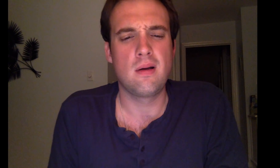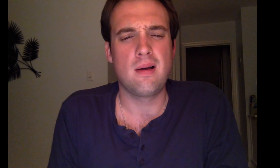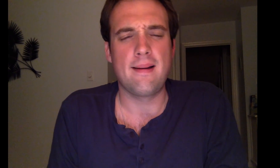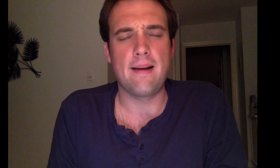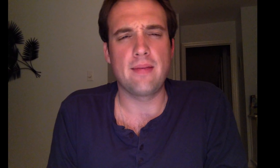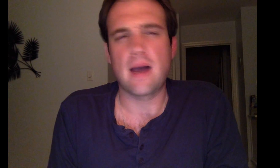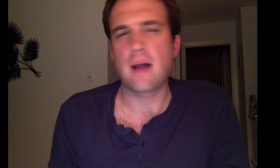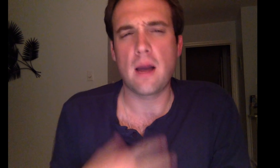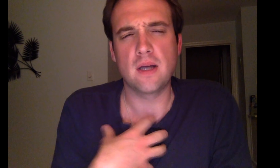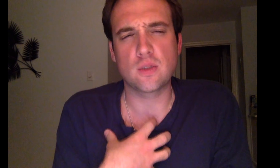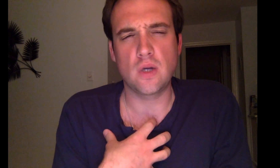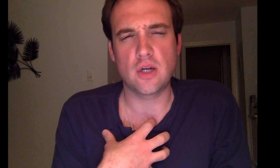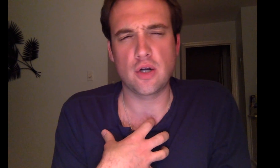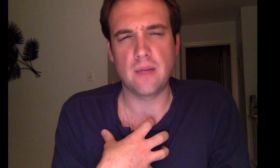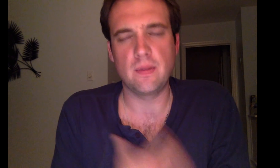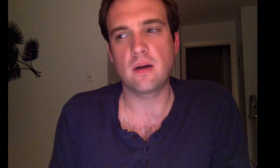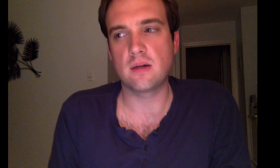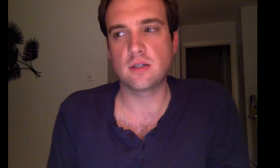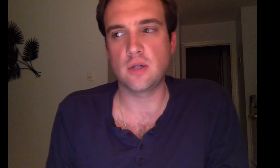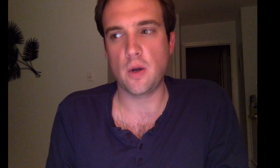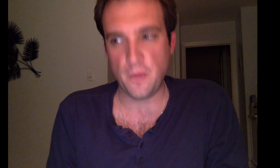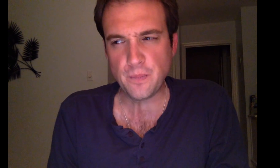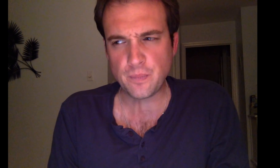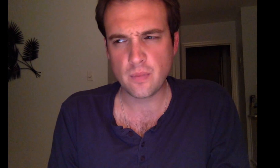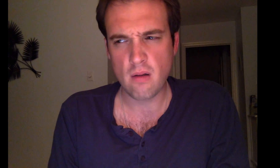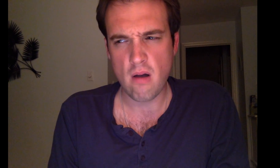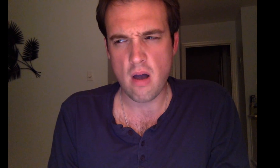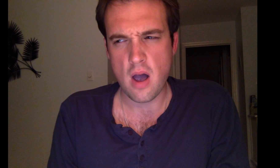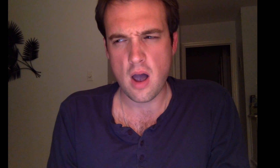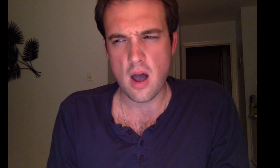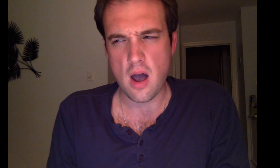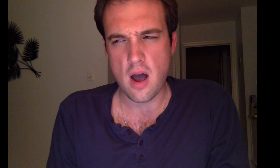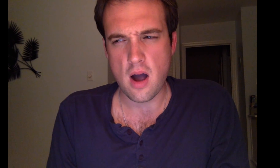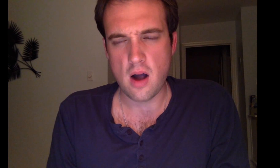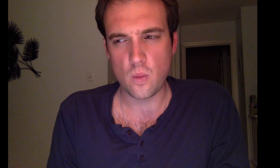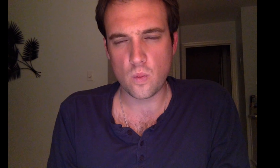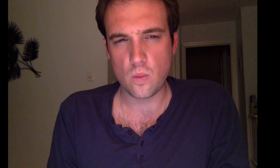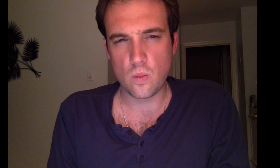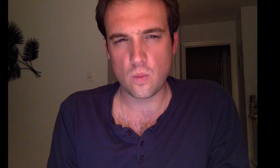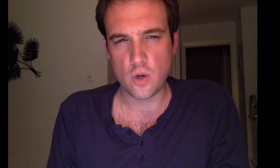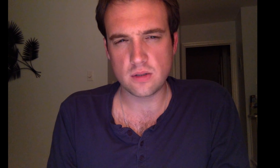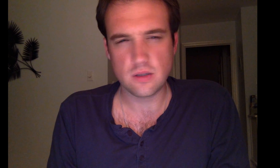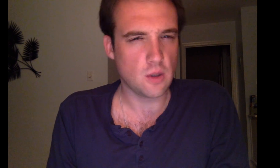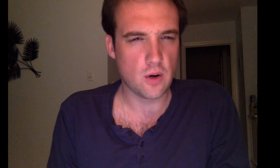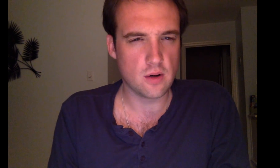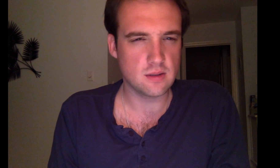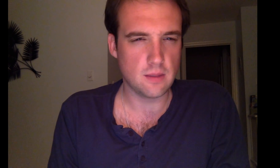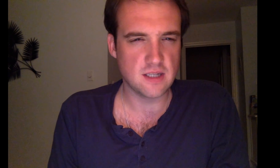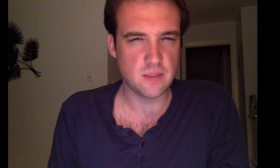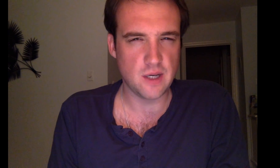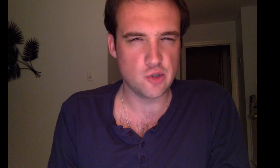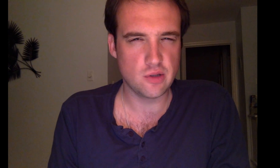And that comment really hurt me because, you know, I've worked so hard on my speech,